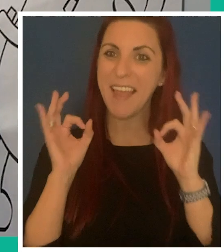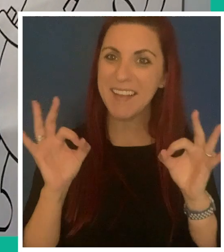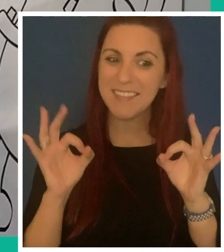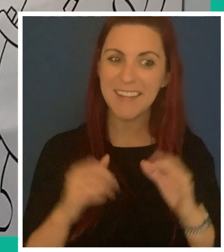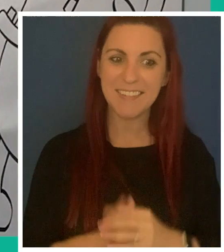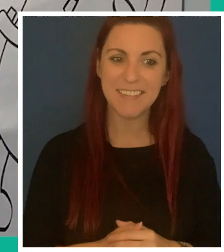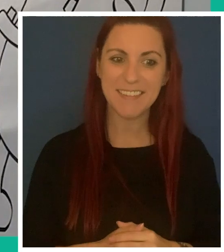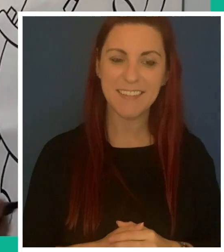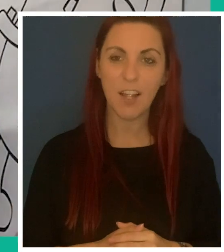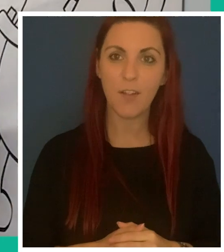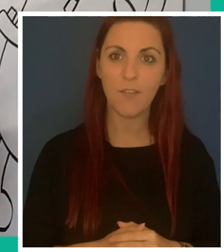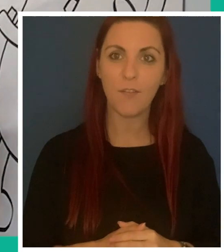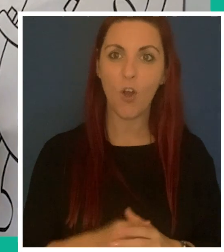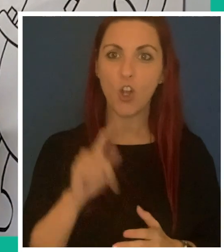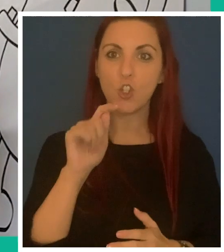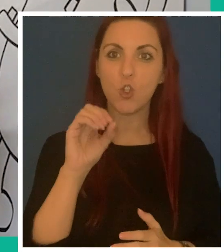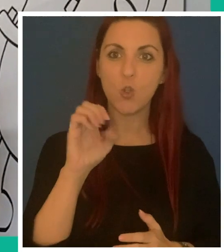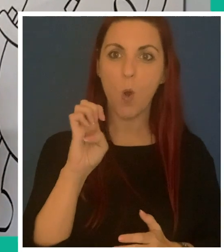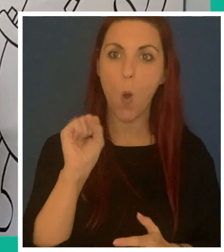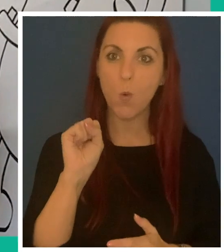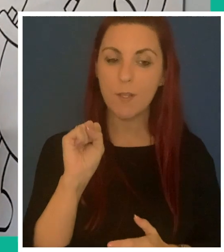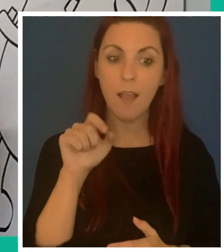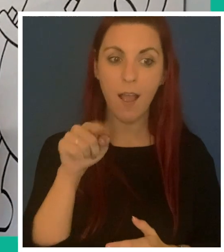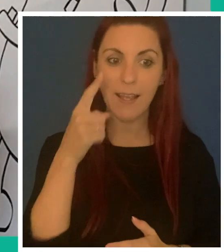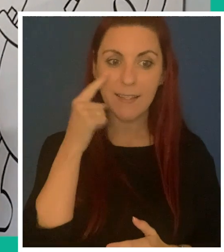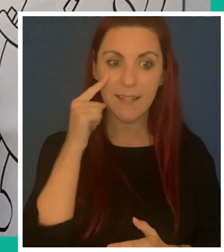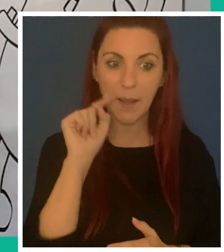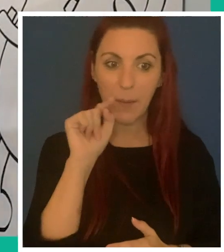And then for his toes, we'll just draw two little curves there, one, two.